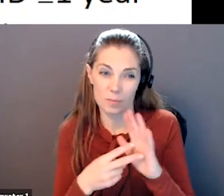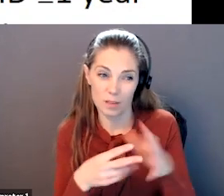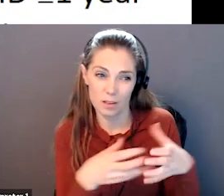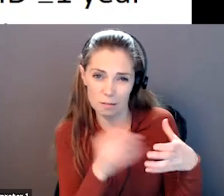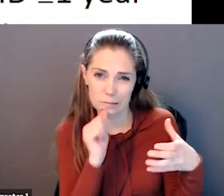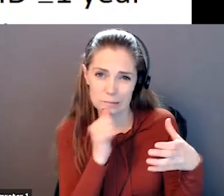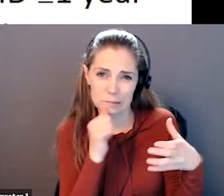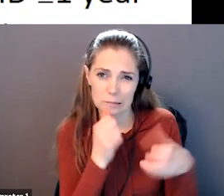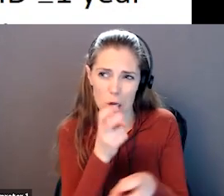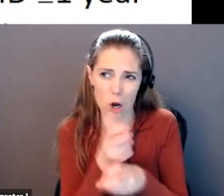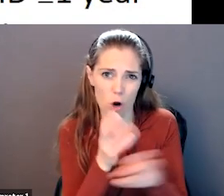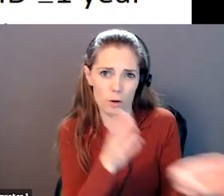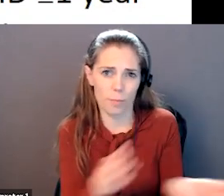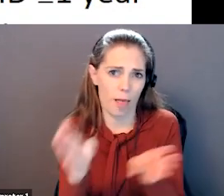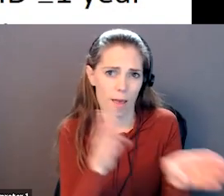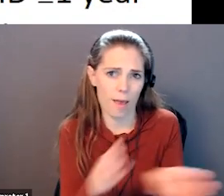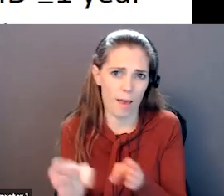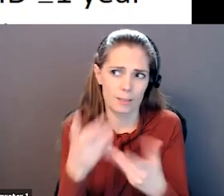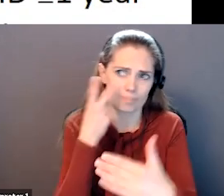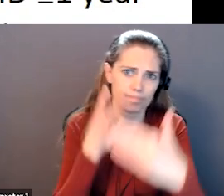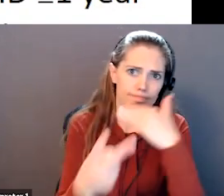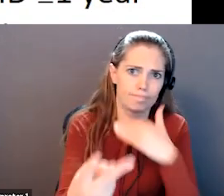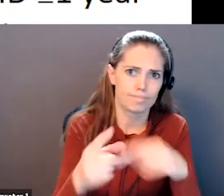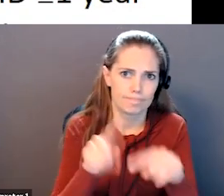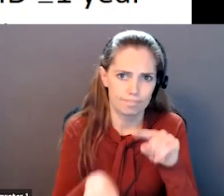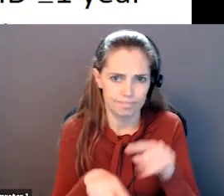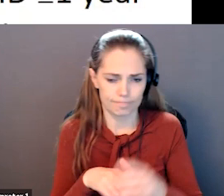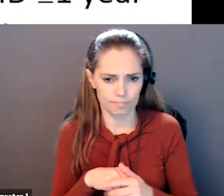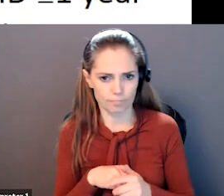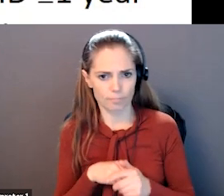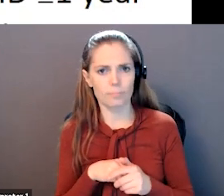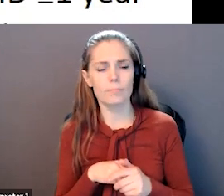Some of the terminology that our participants used to describe the episodic nature of their